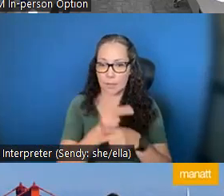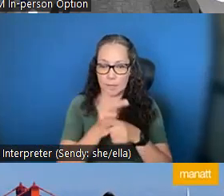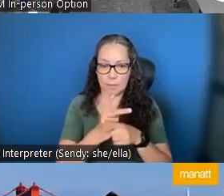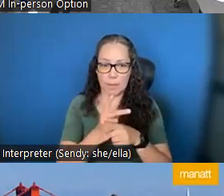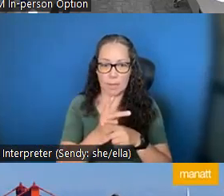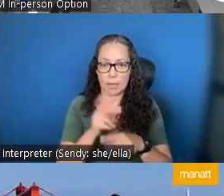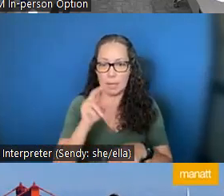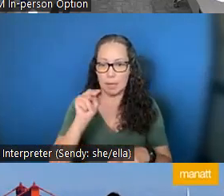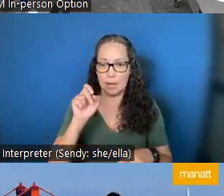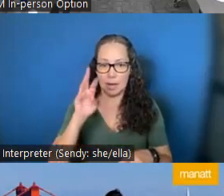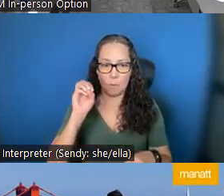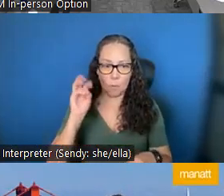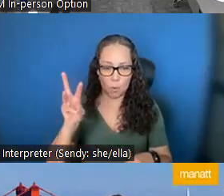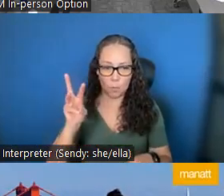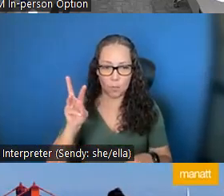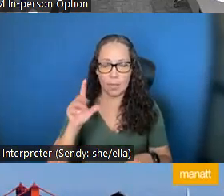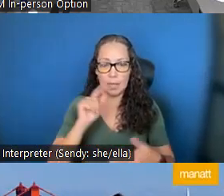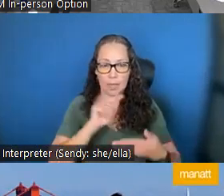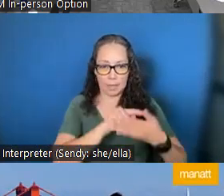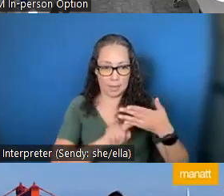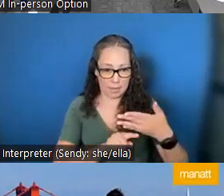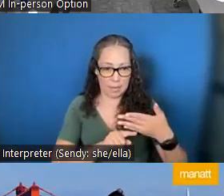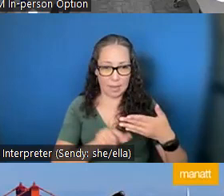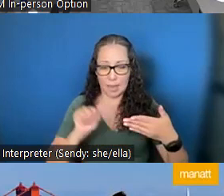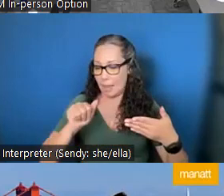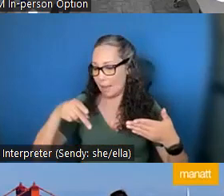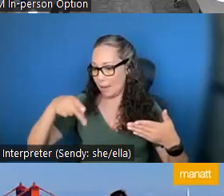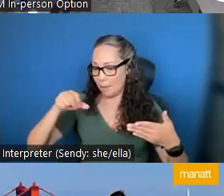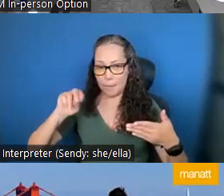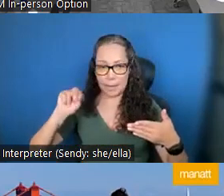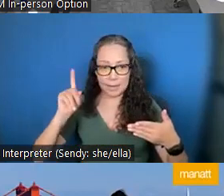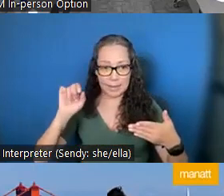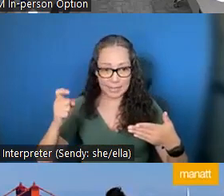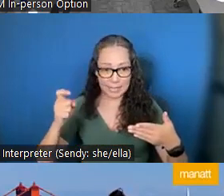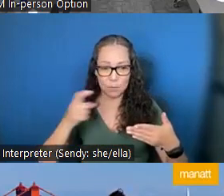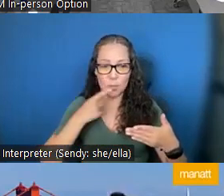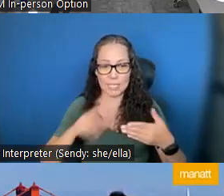in the appendix we list kind of example extended partners and I think we can kind of do a reframe